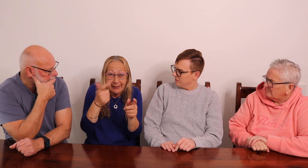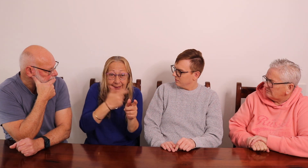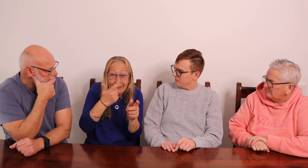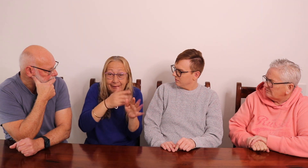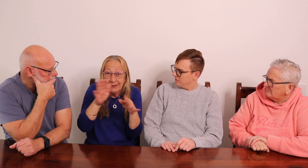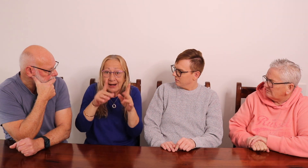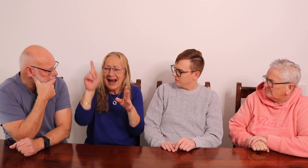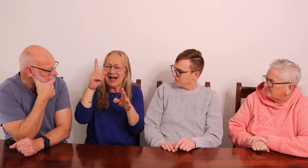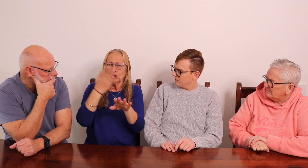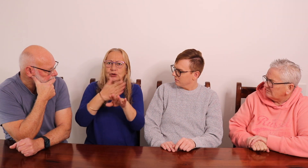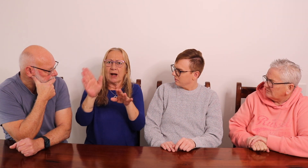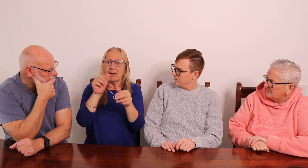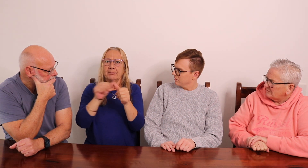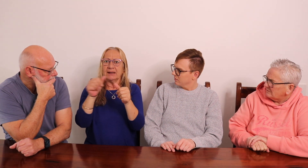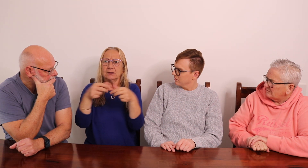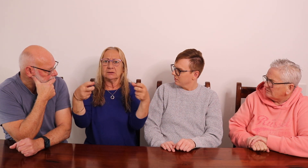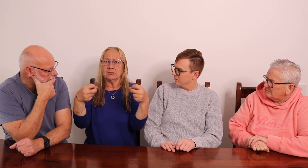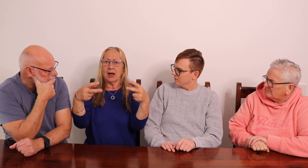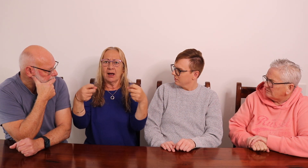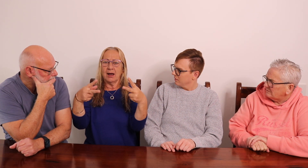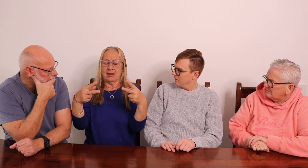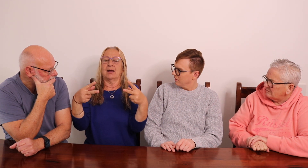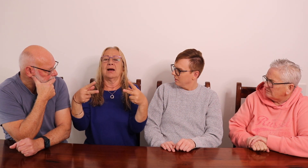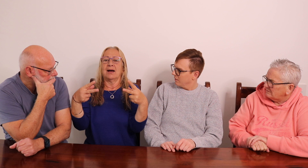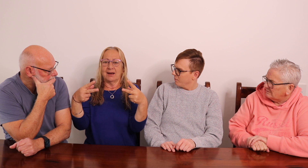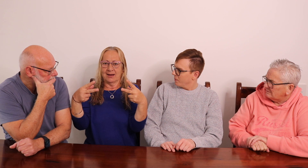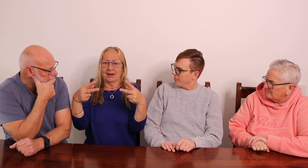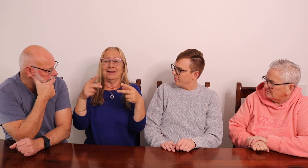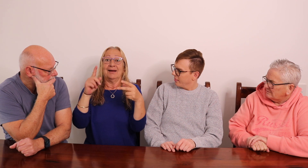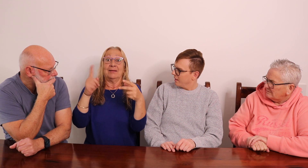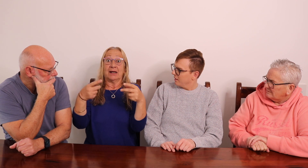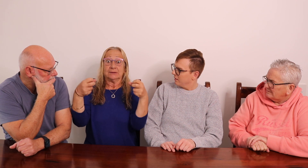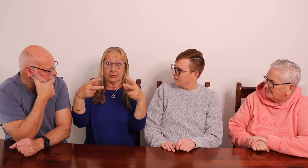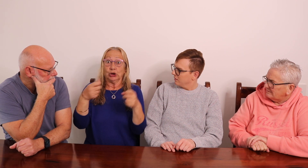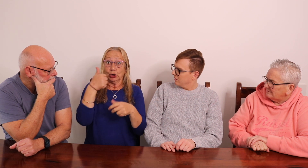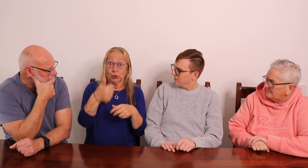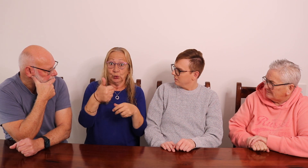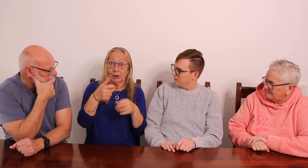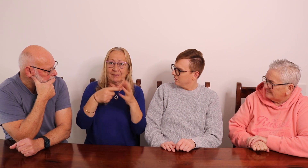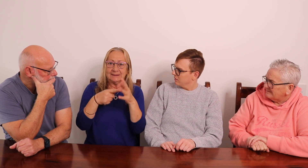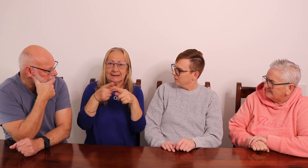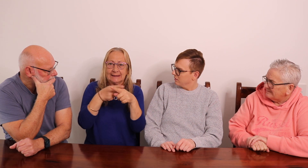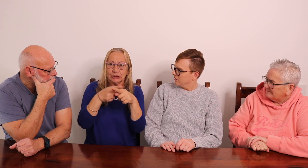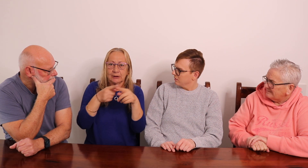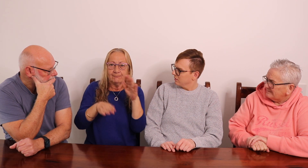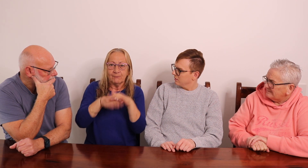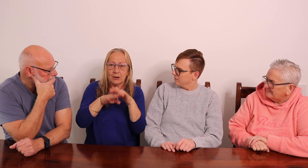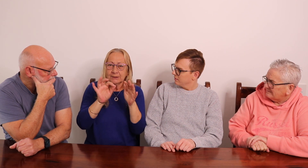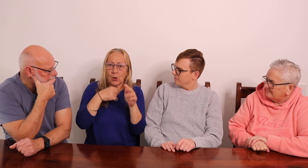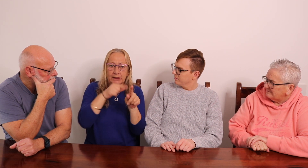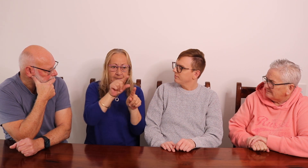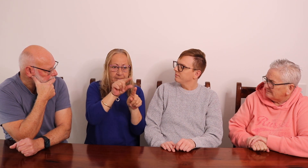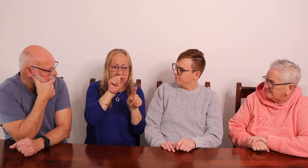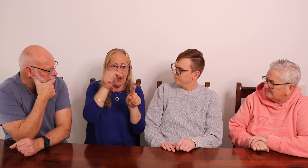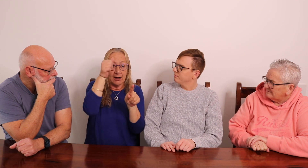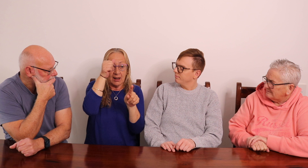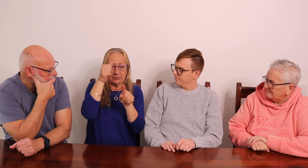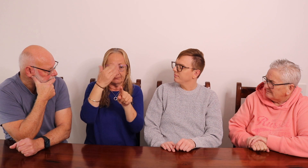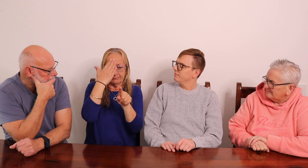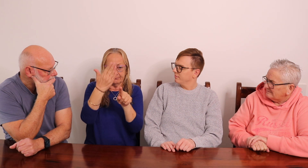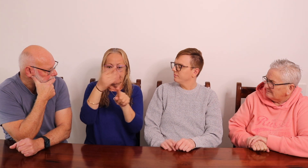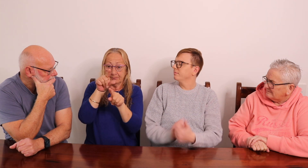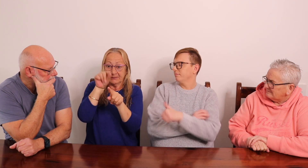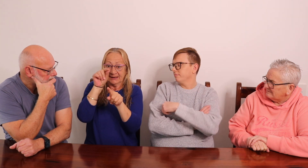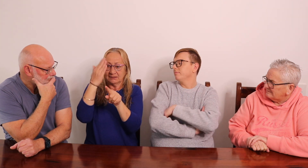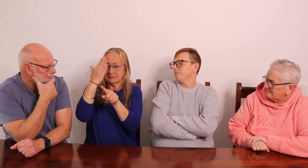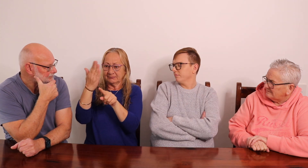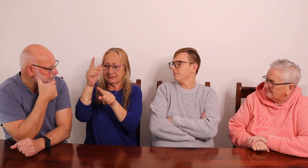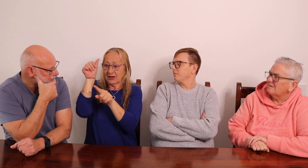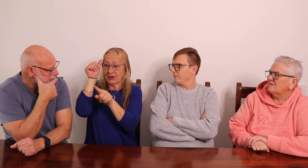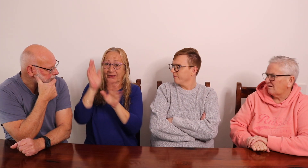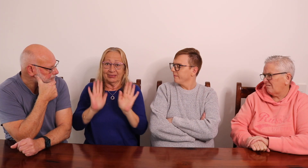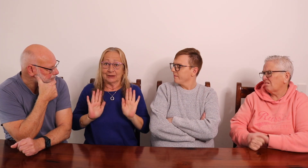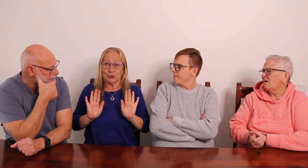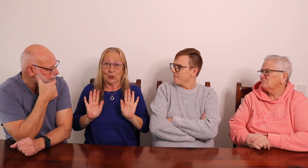Later on, the subtitles finally came on TV. It's good but I only pick the acknowledge of English that I know.